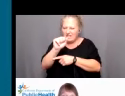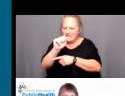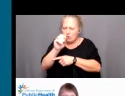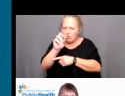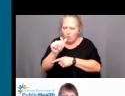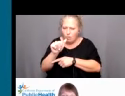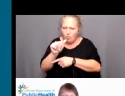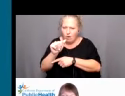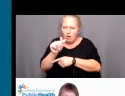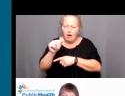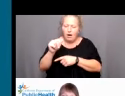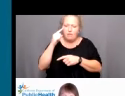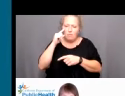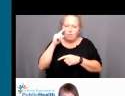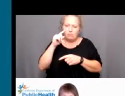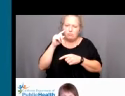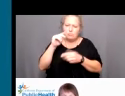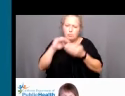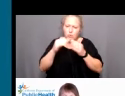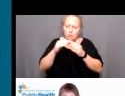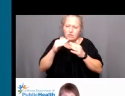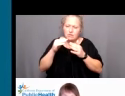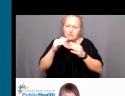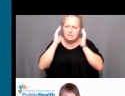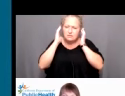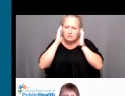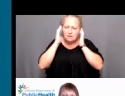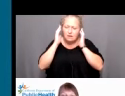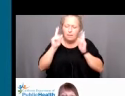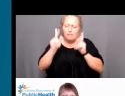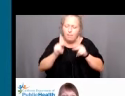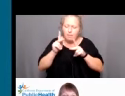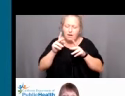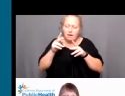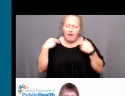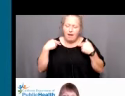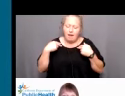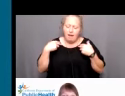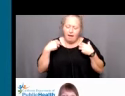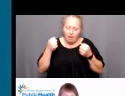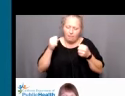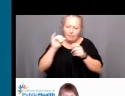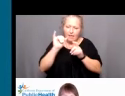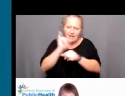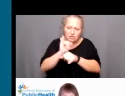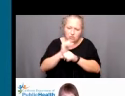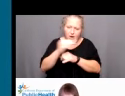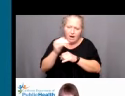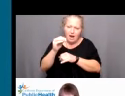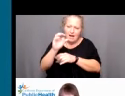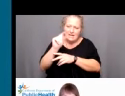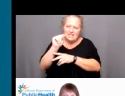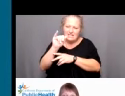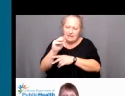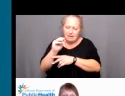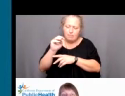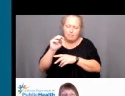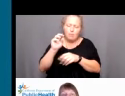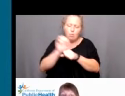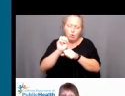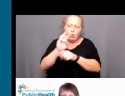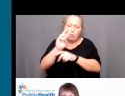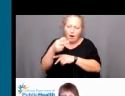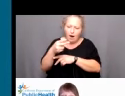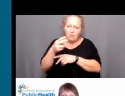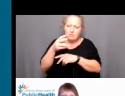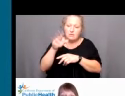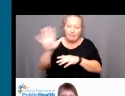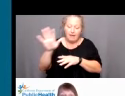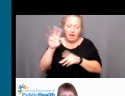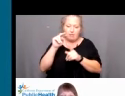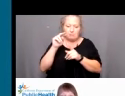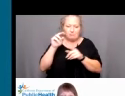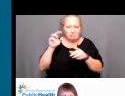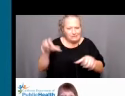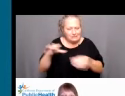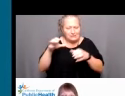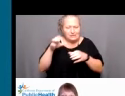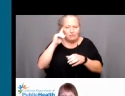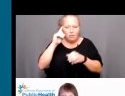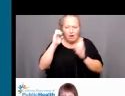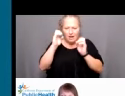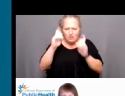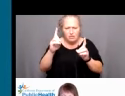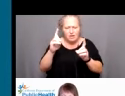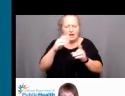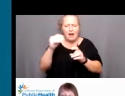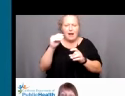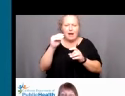achieving resilient communities ARC and the Public Health Institute and Tim Shadix from the warehouse Worker resource center about their respective efforts to educate and organize around worker protection